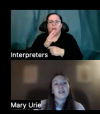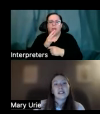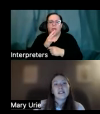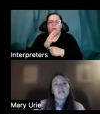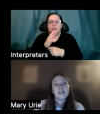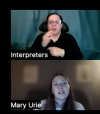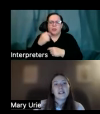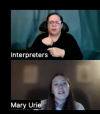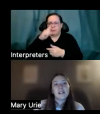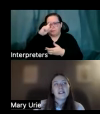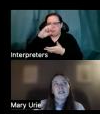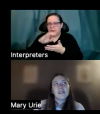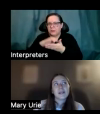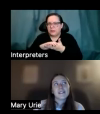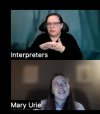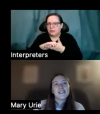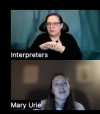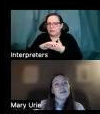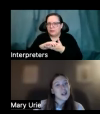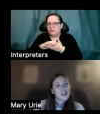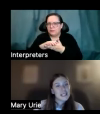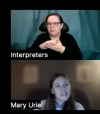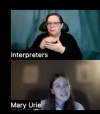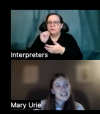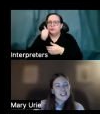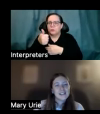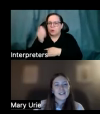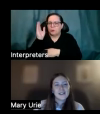believe the presentation tomorrow evening, they're going